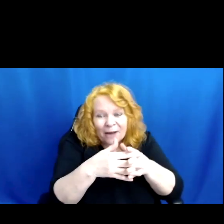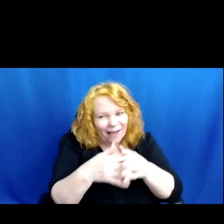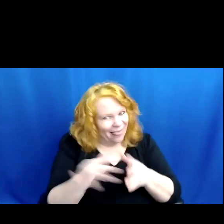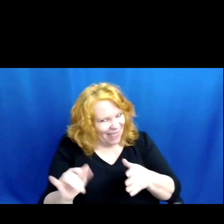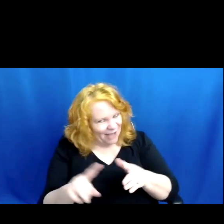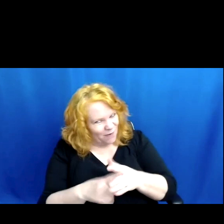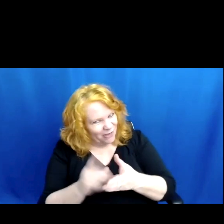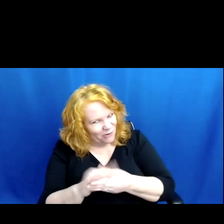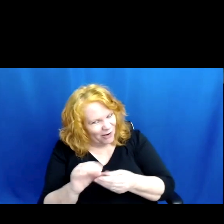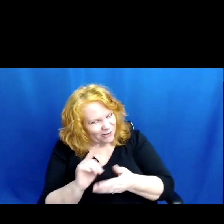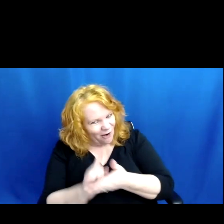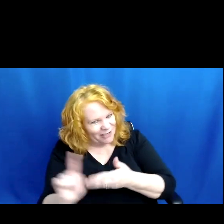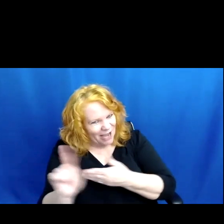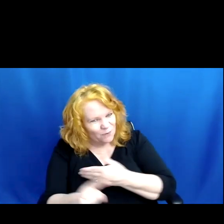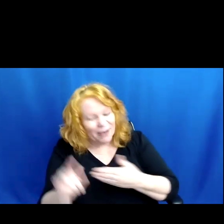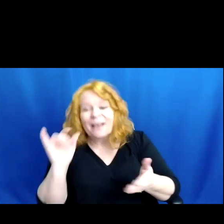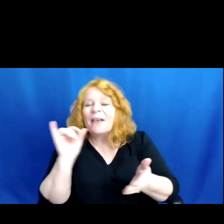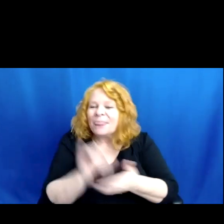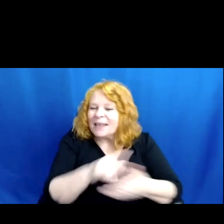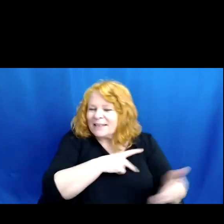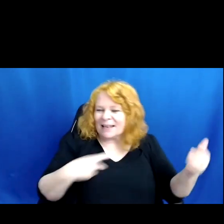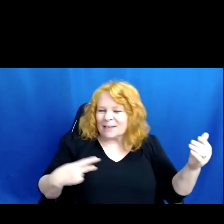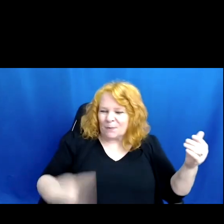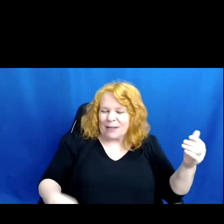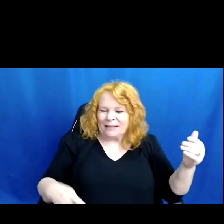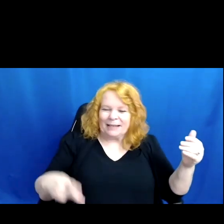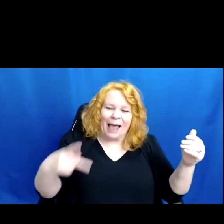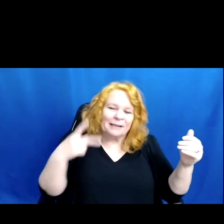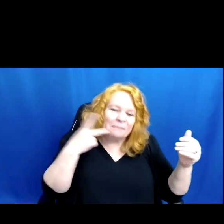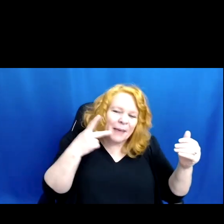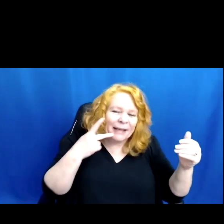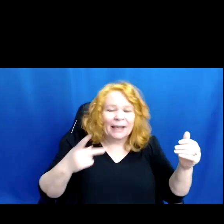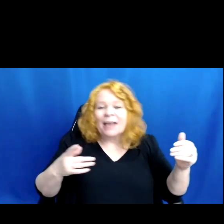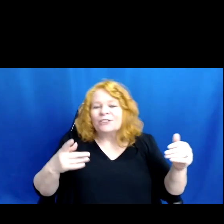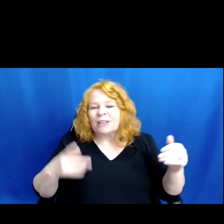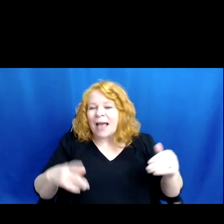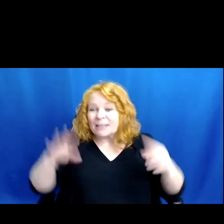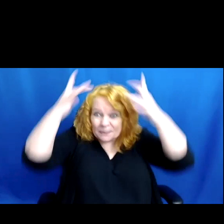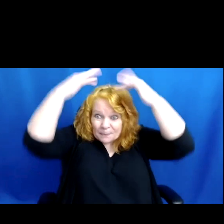This is Princess Peggy, she’s got a sparkly tiara, pink hair, pink curly hair, pink sparkly